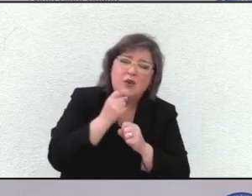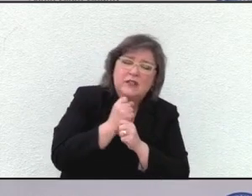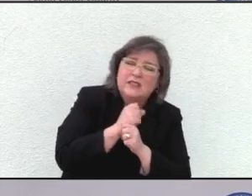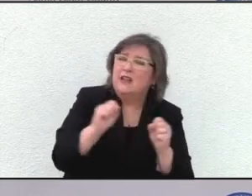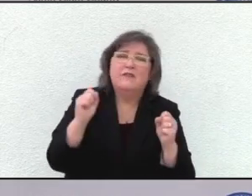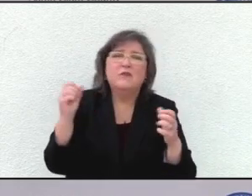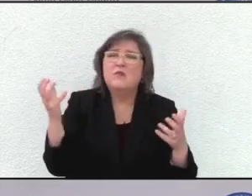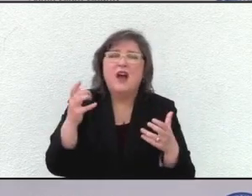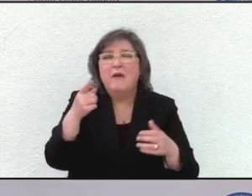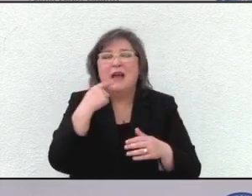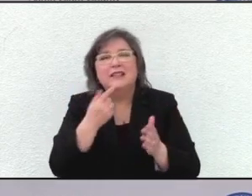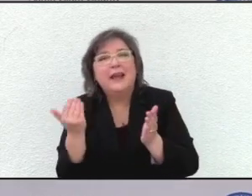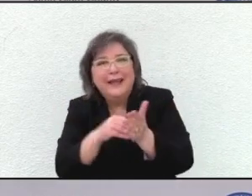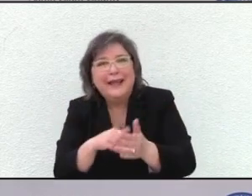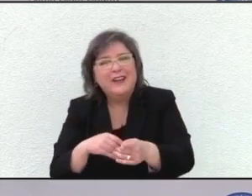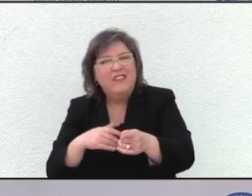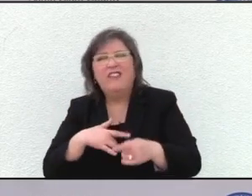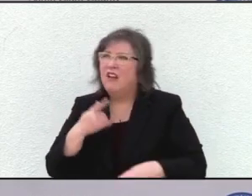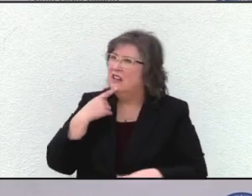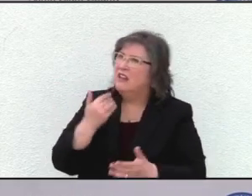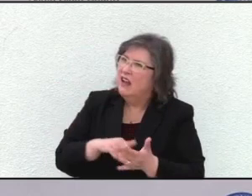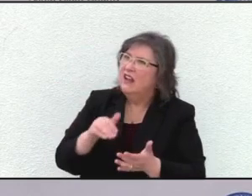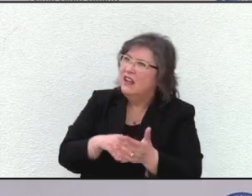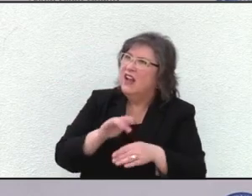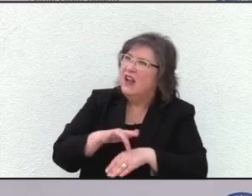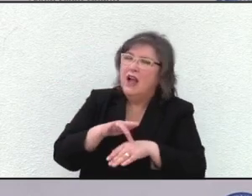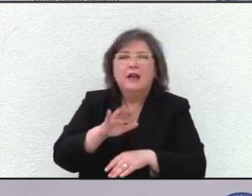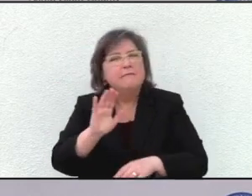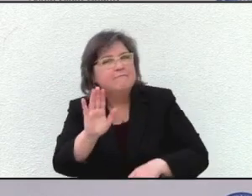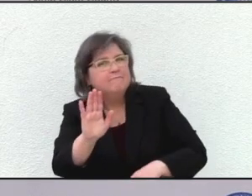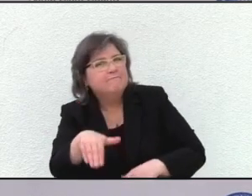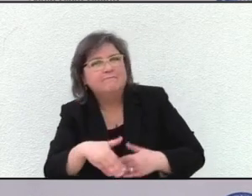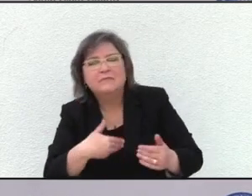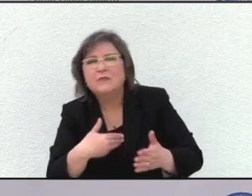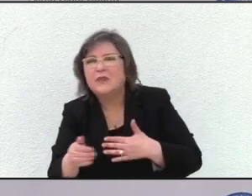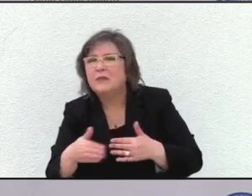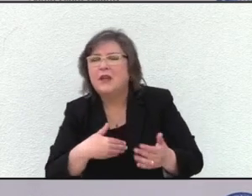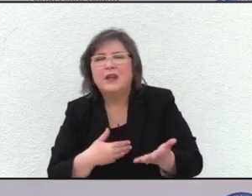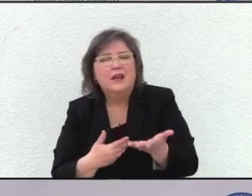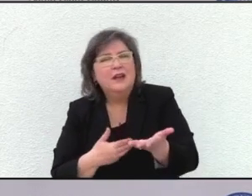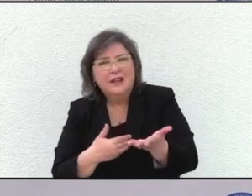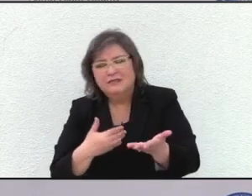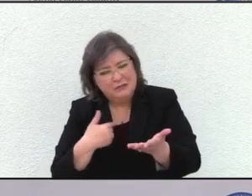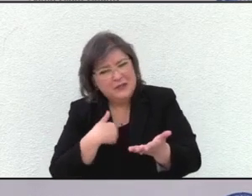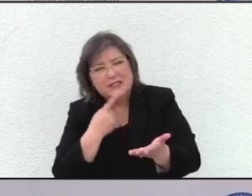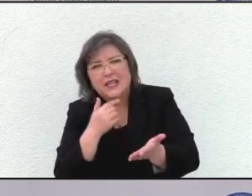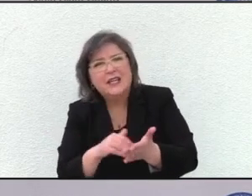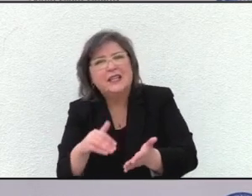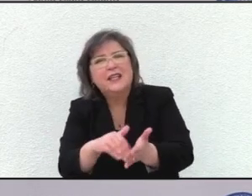These are things that we all need to do, stay outdoors whenever possible, keep your mask